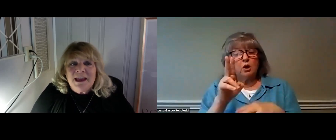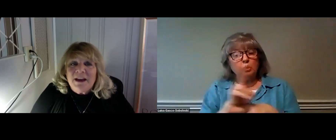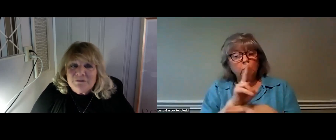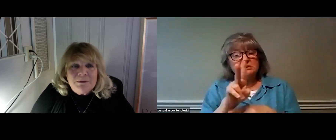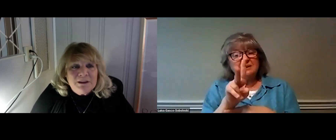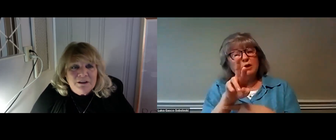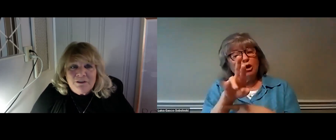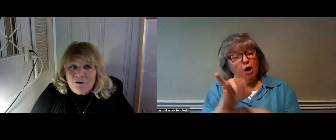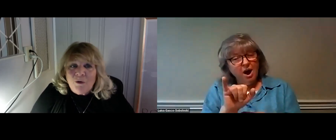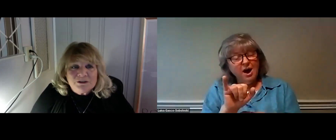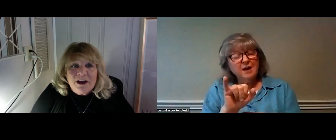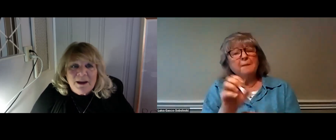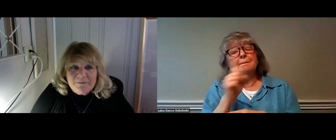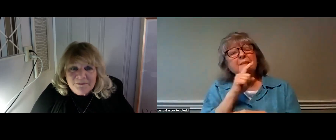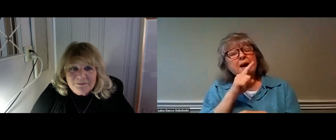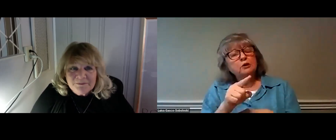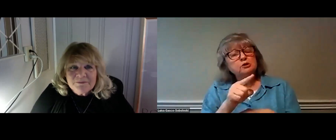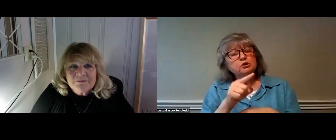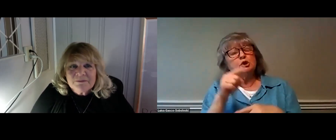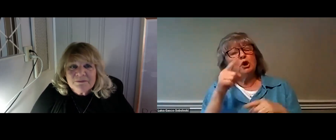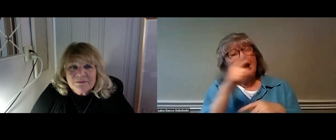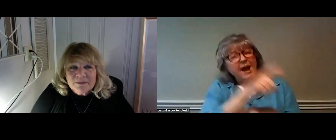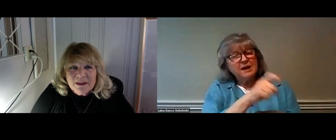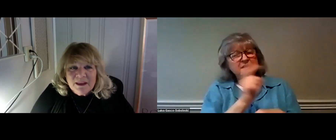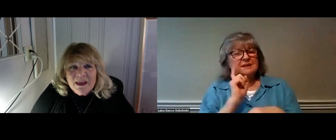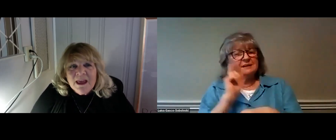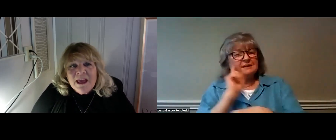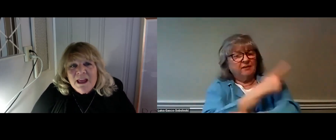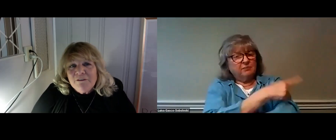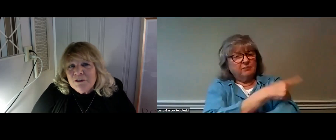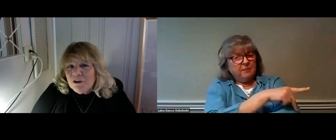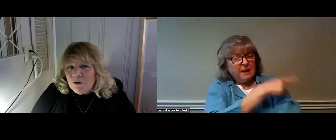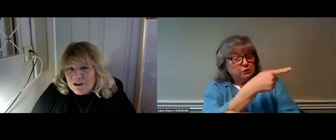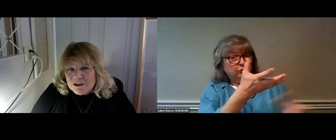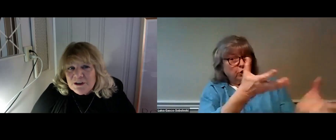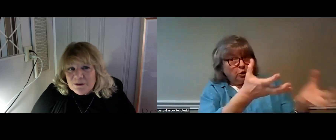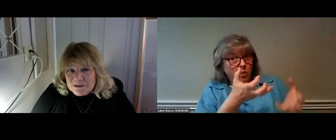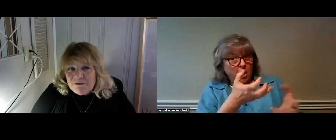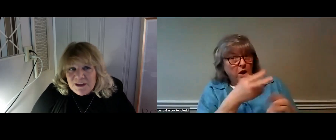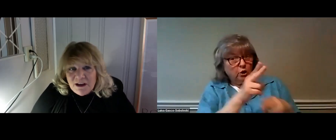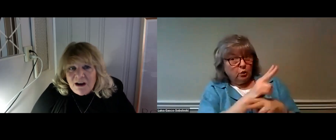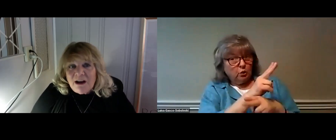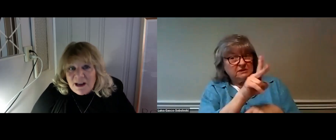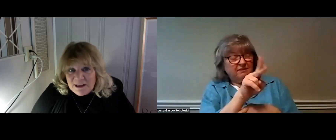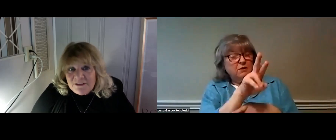have to be there for the whole time. If you're going to use VRI in the